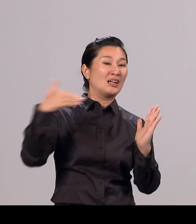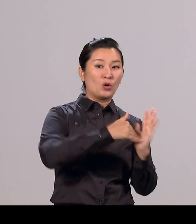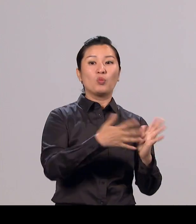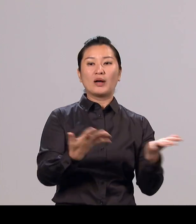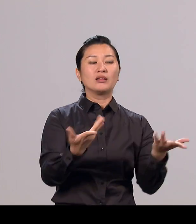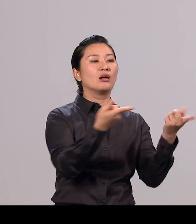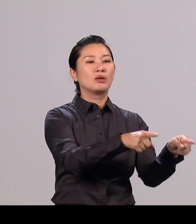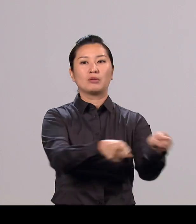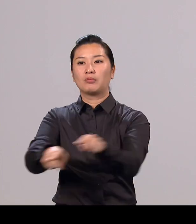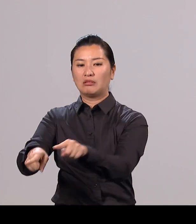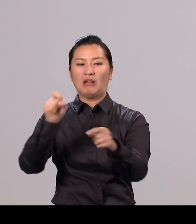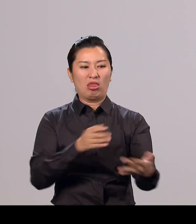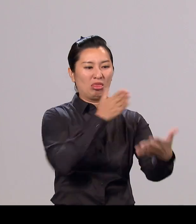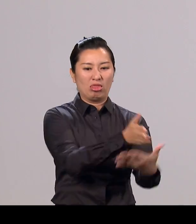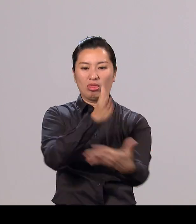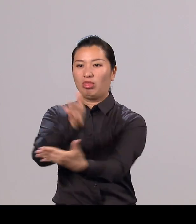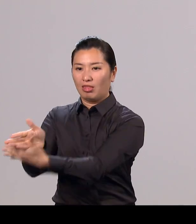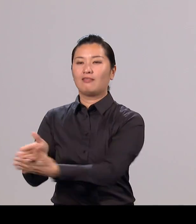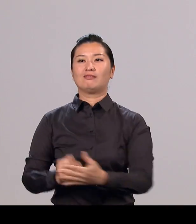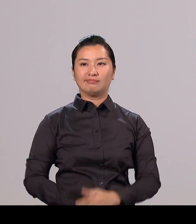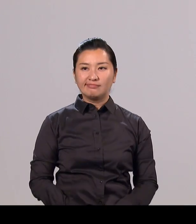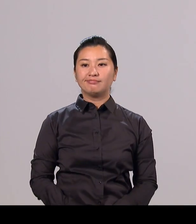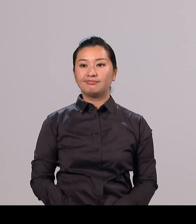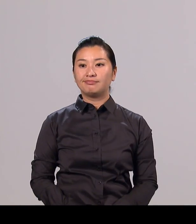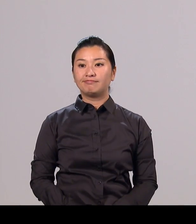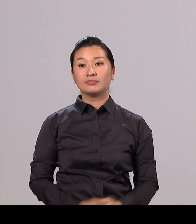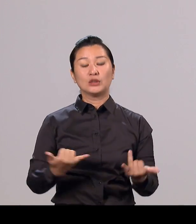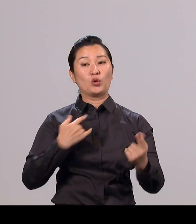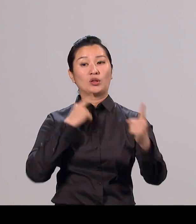I shall just use the familiar example of the taxi business.